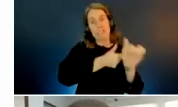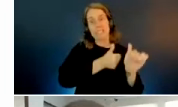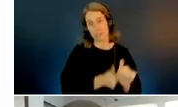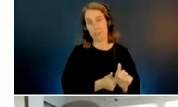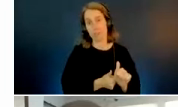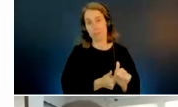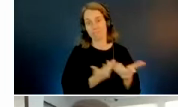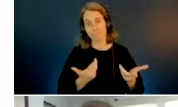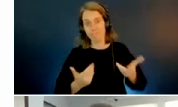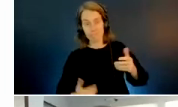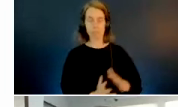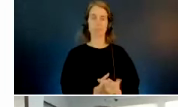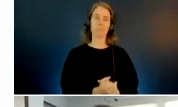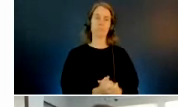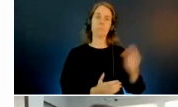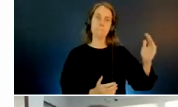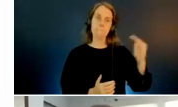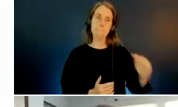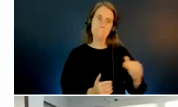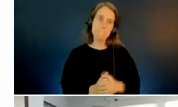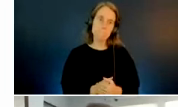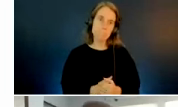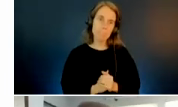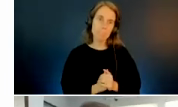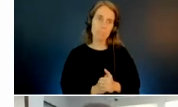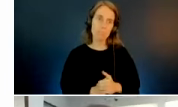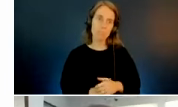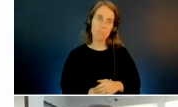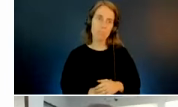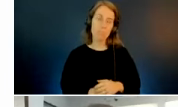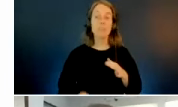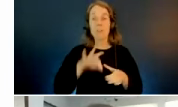when you're making a voting plan these are kind of the things that that you should keep in mind